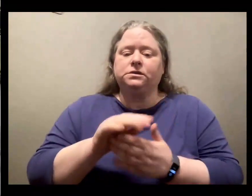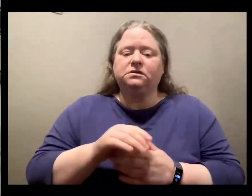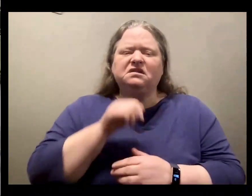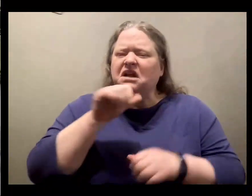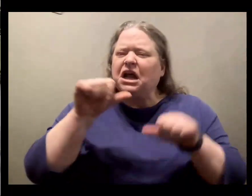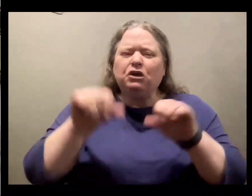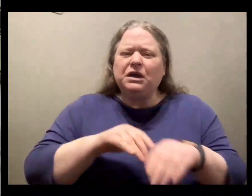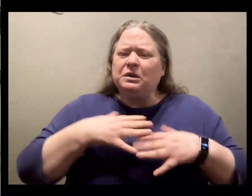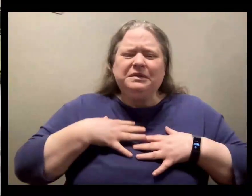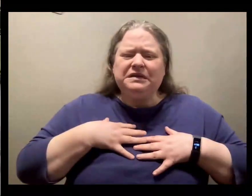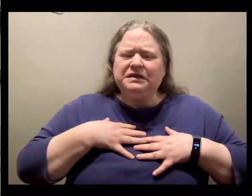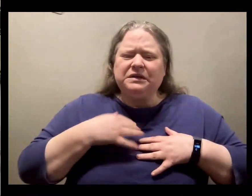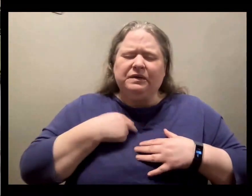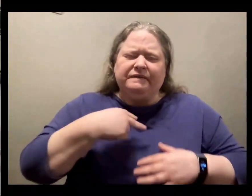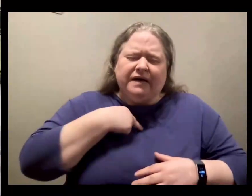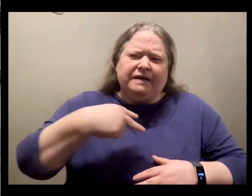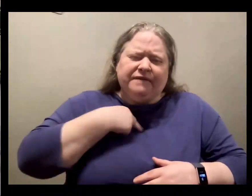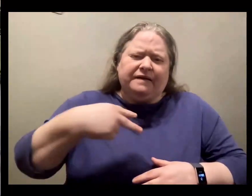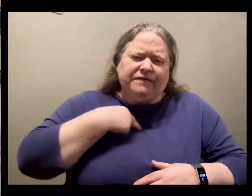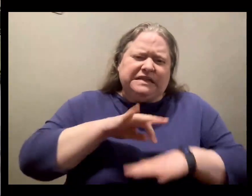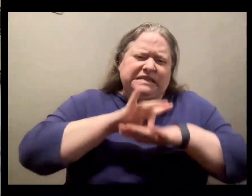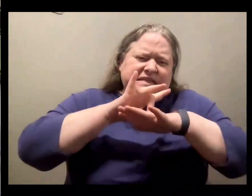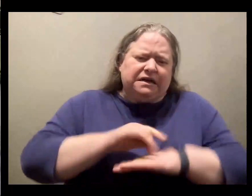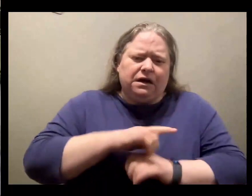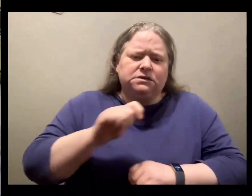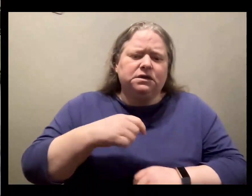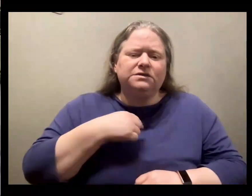It didn't agree with me. I was very, very sick on it.